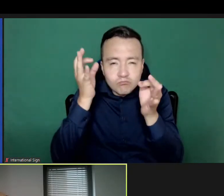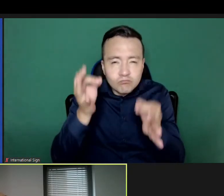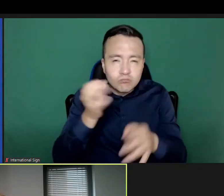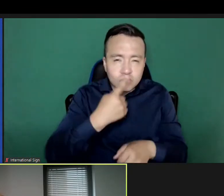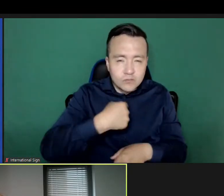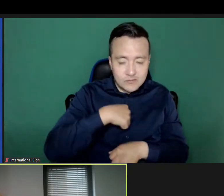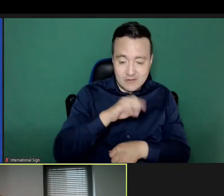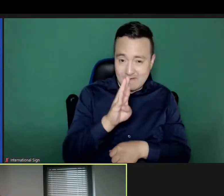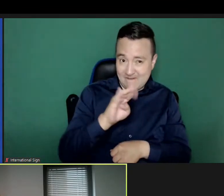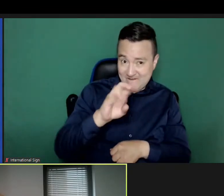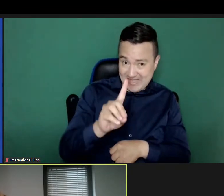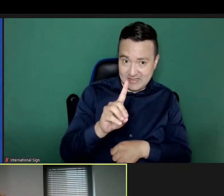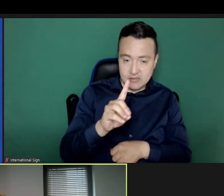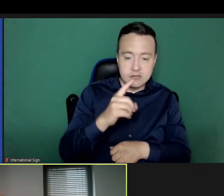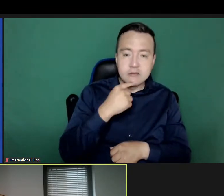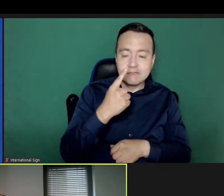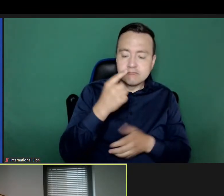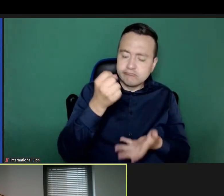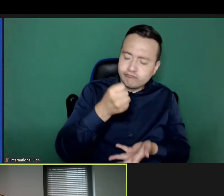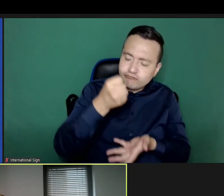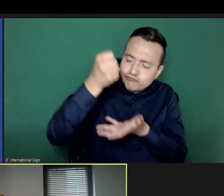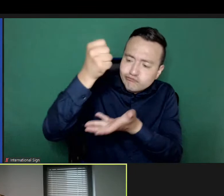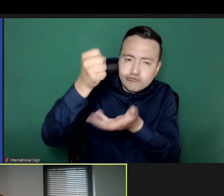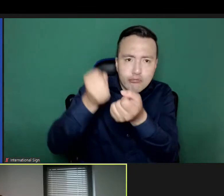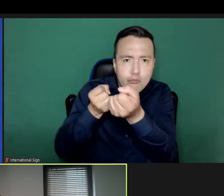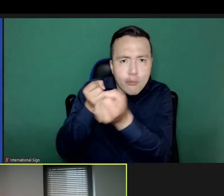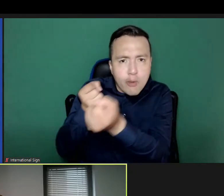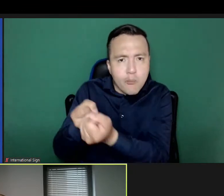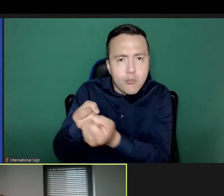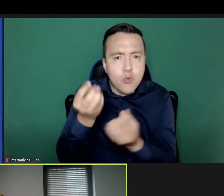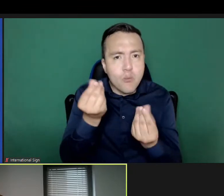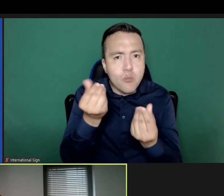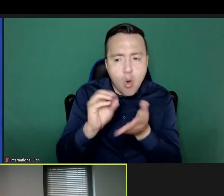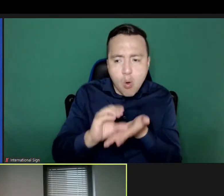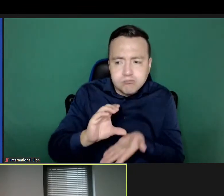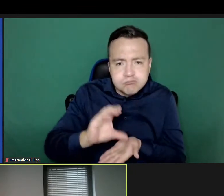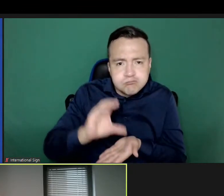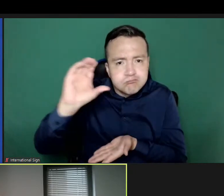But rooted in the discussion of new legislation and primary health care